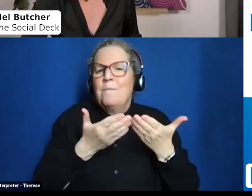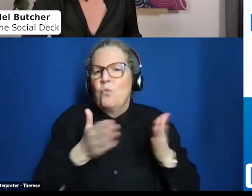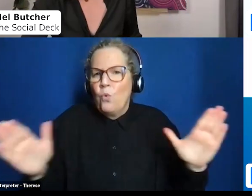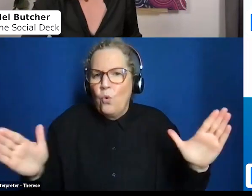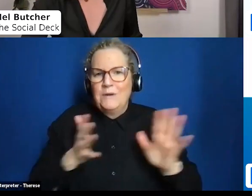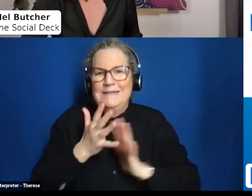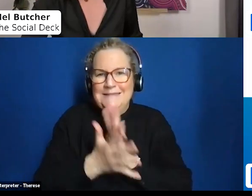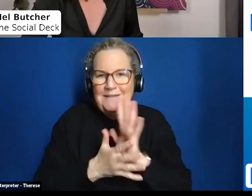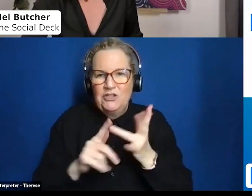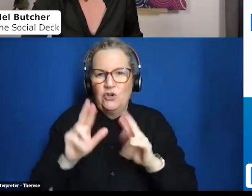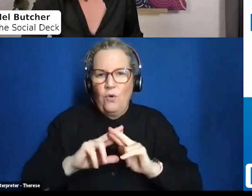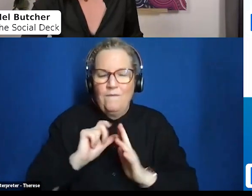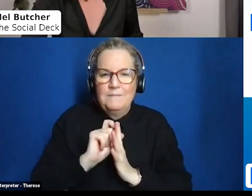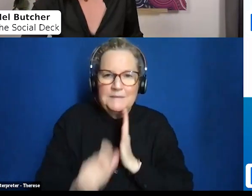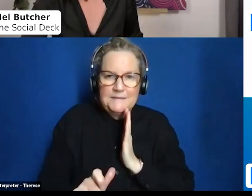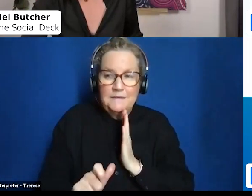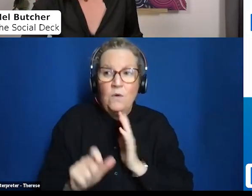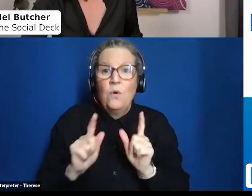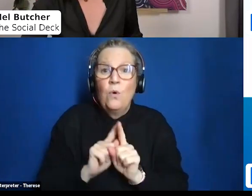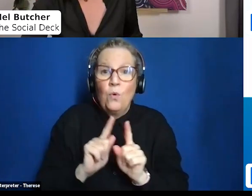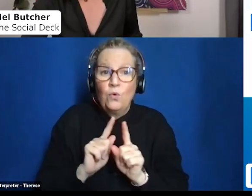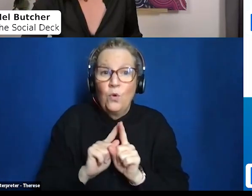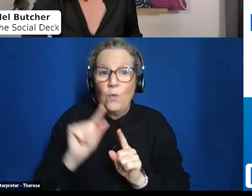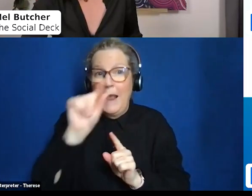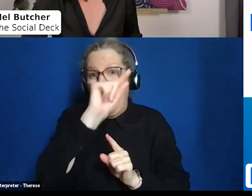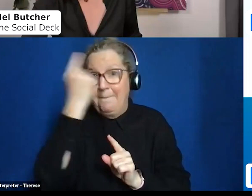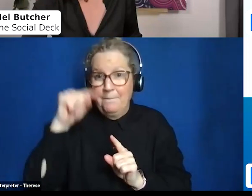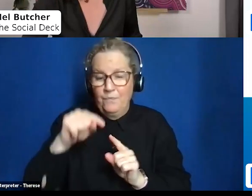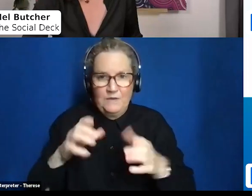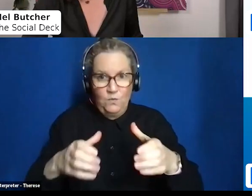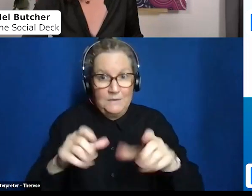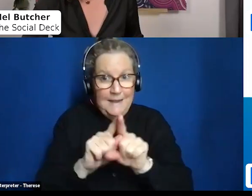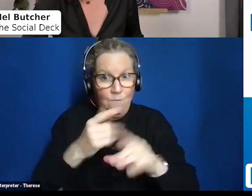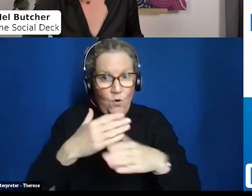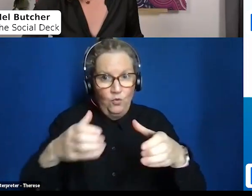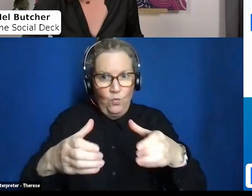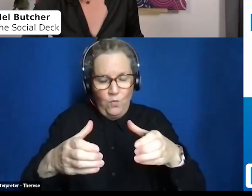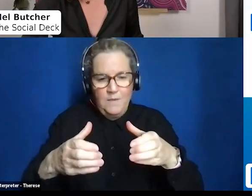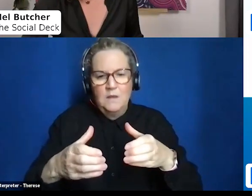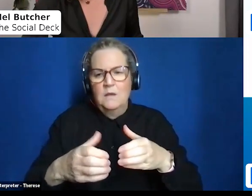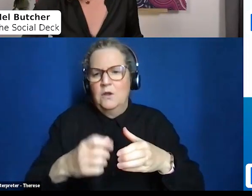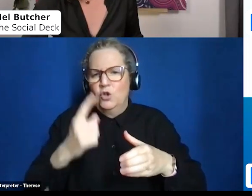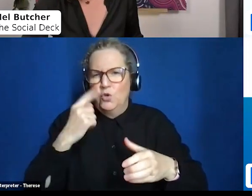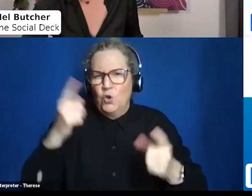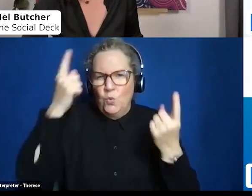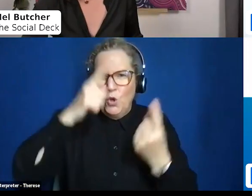We're also working to have that same group is working to be able to have disaggregate data